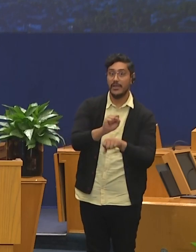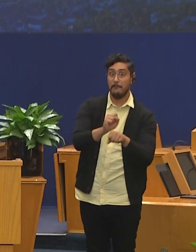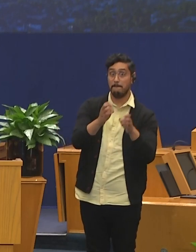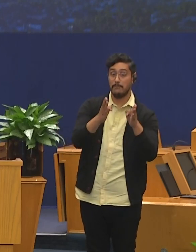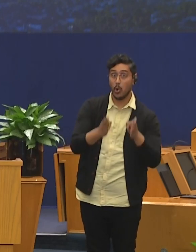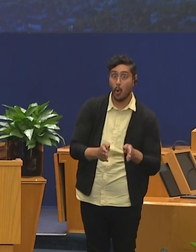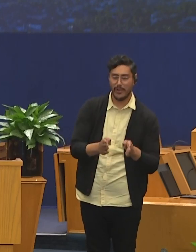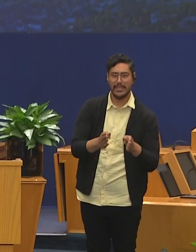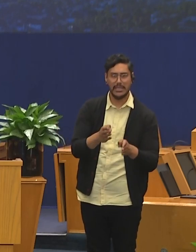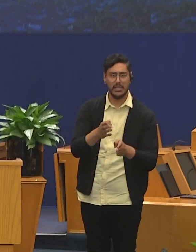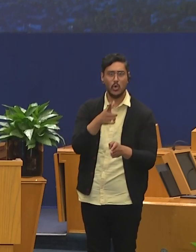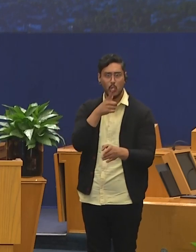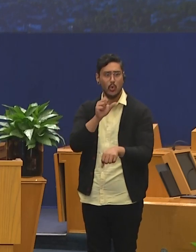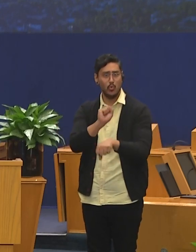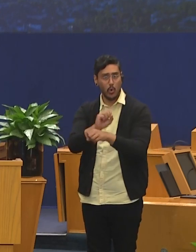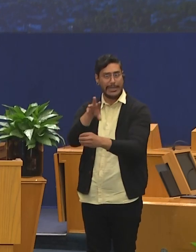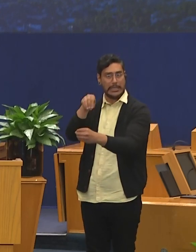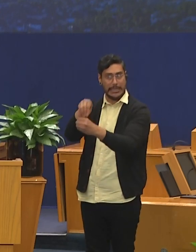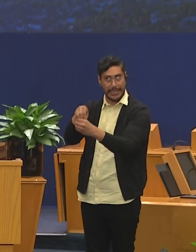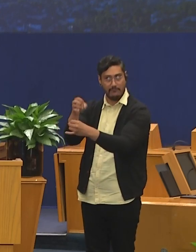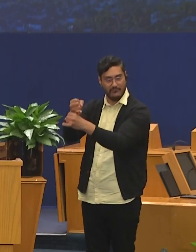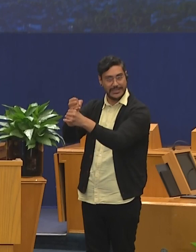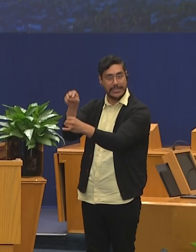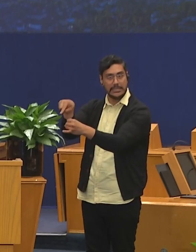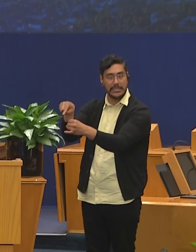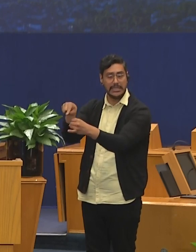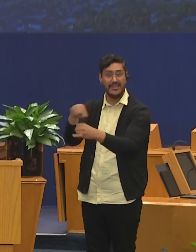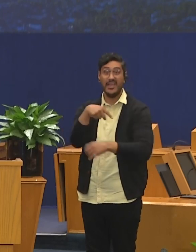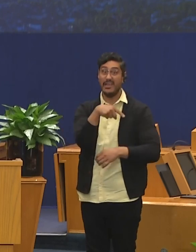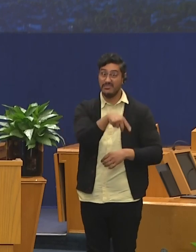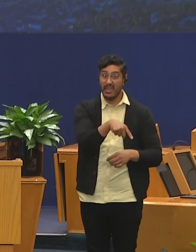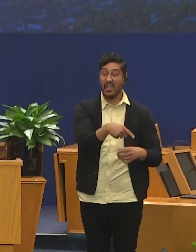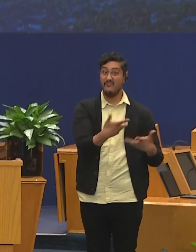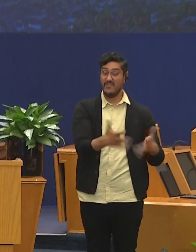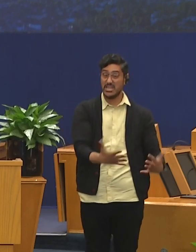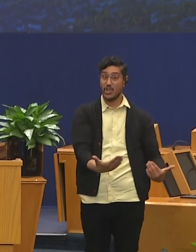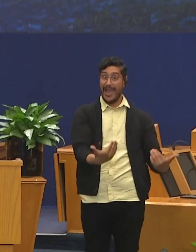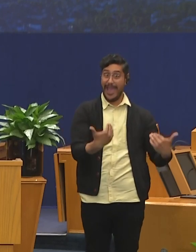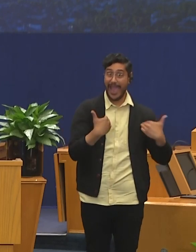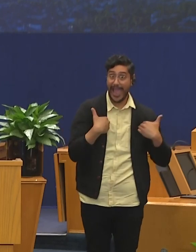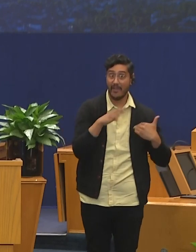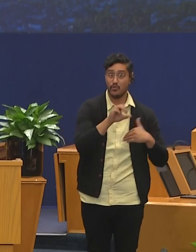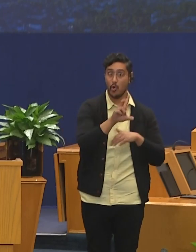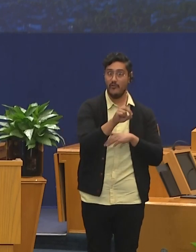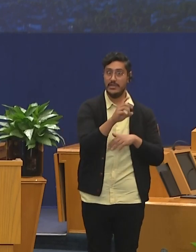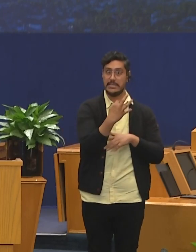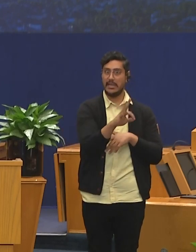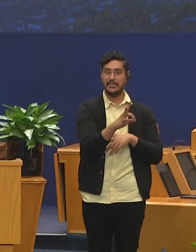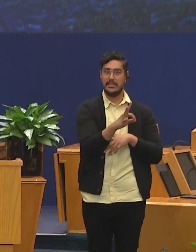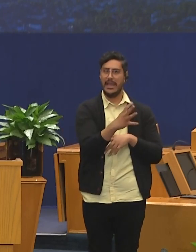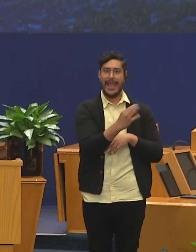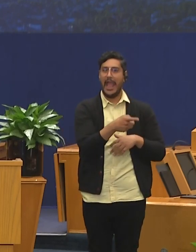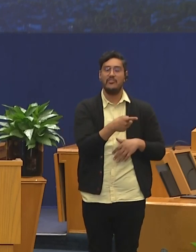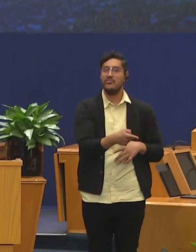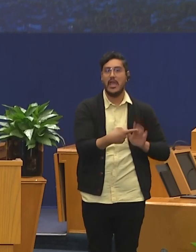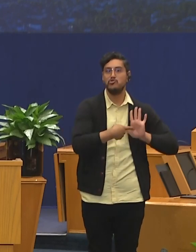SO IF IN FACT AN EMPLOYEE IN A FACILITY IS POSITIVE FOR